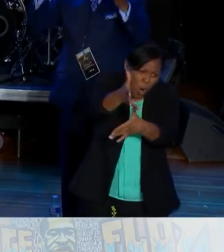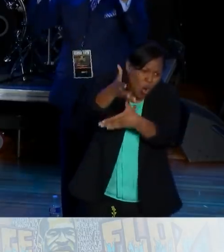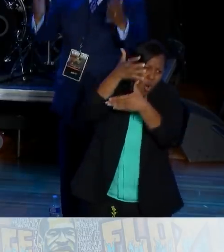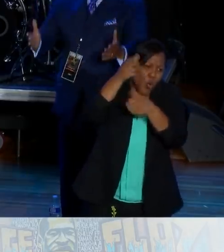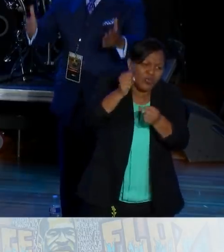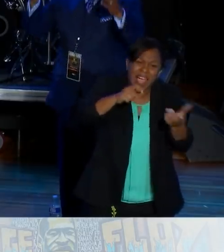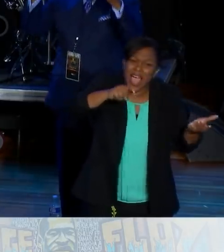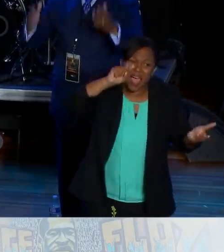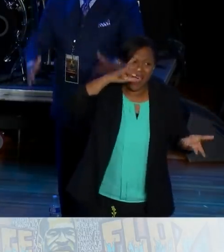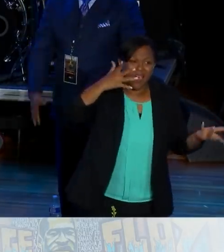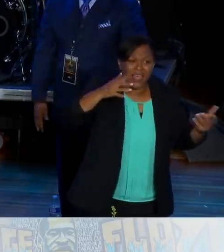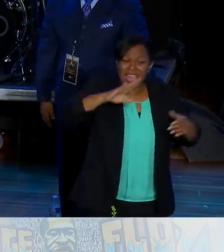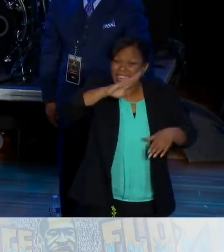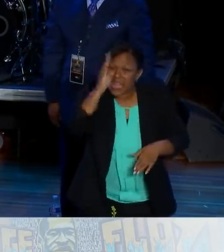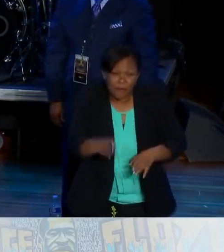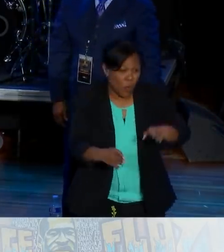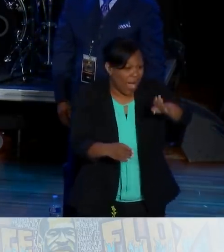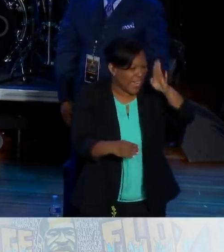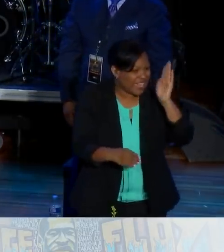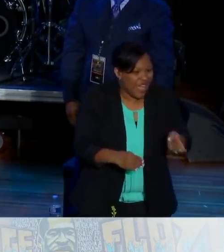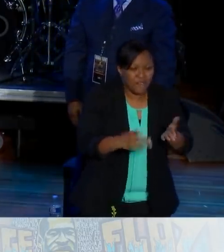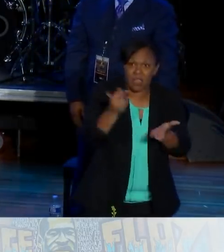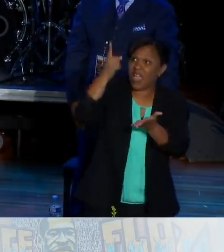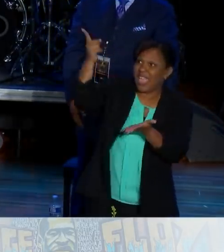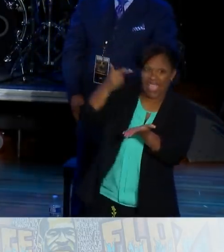BY SOME FATE, WE CAME THIS FAR